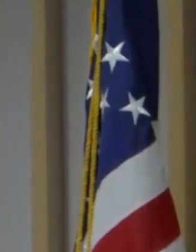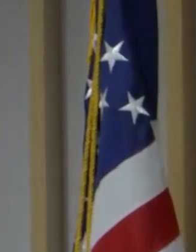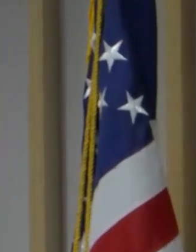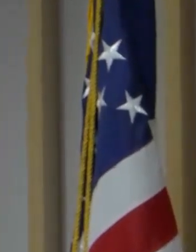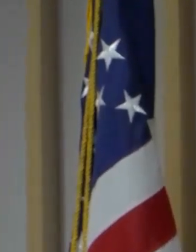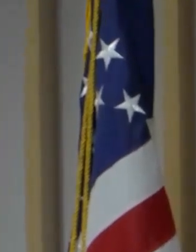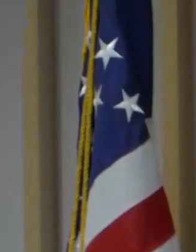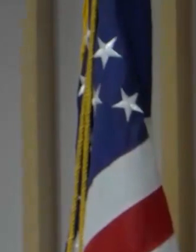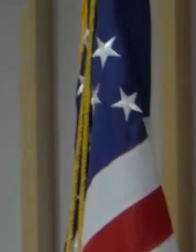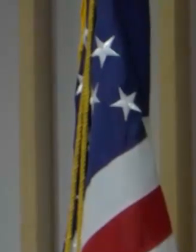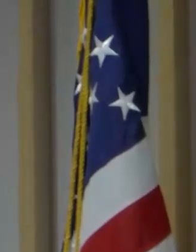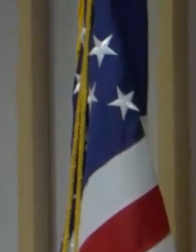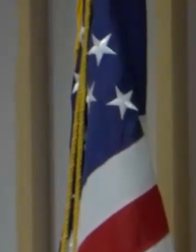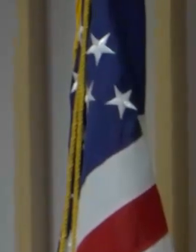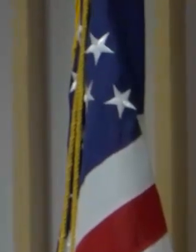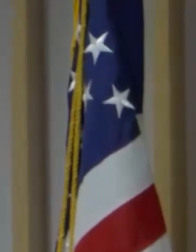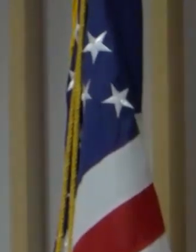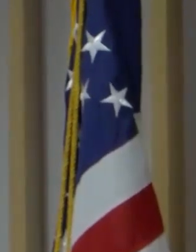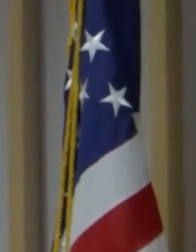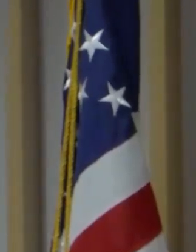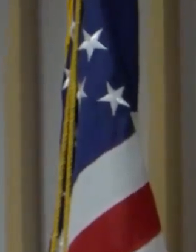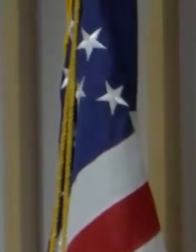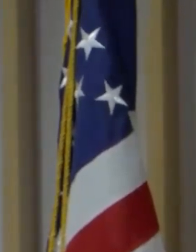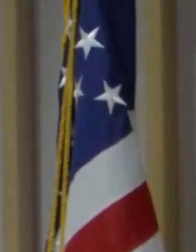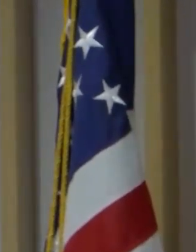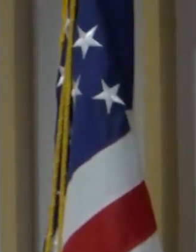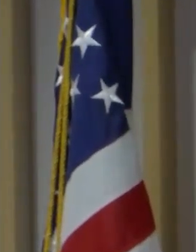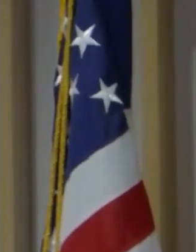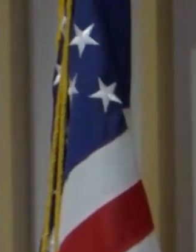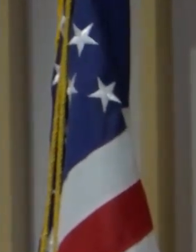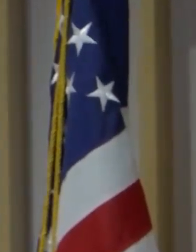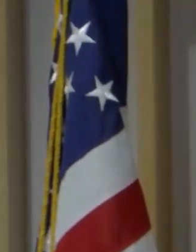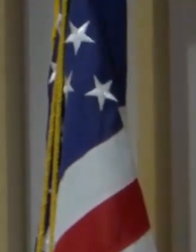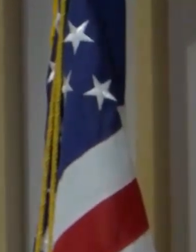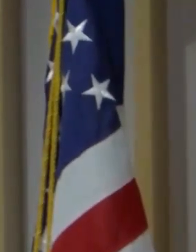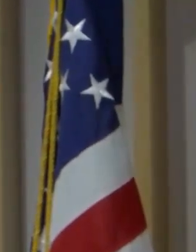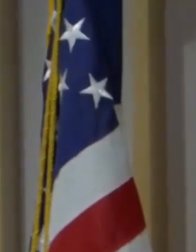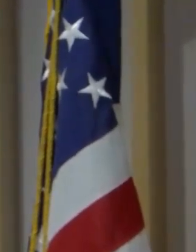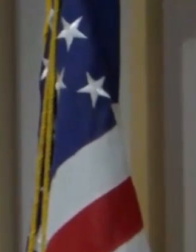THINK IT IS IMPORTANT TO ASK WHERE IN THE INTERNET ECOSYSTEM IS THAT DISCRIMINATION TAKING PLACE.